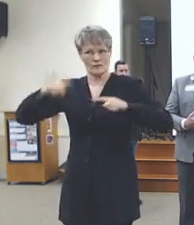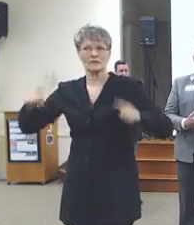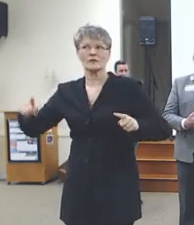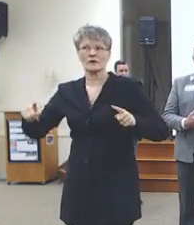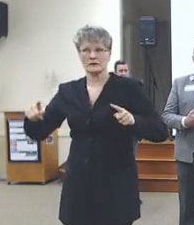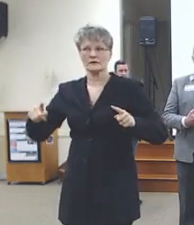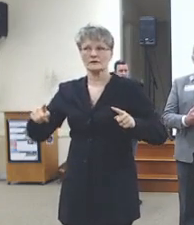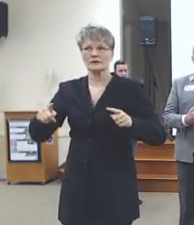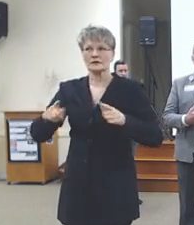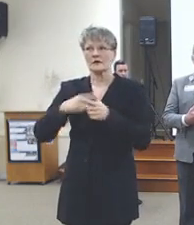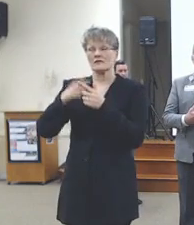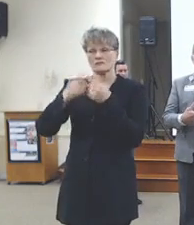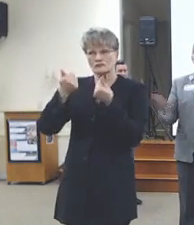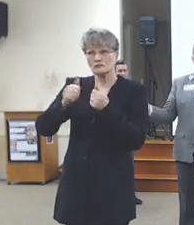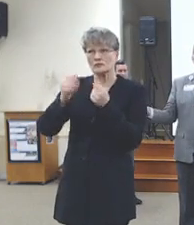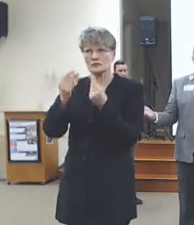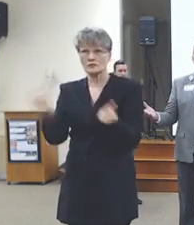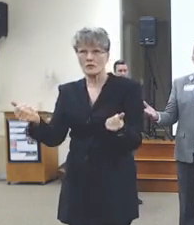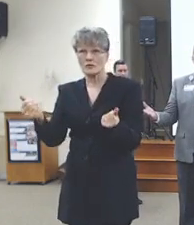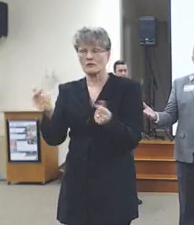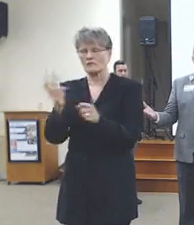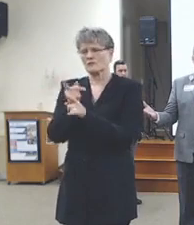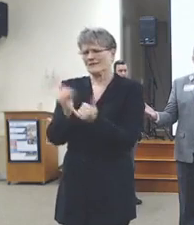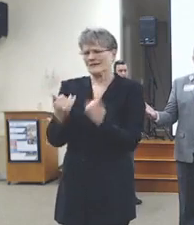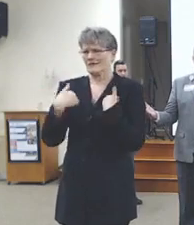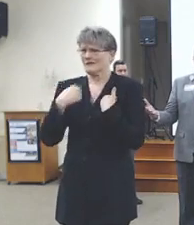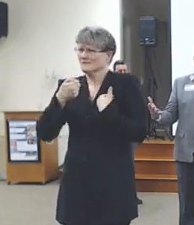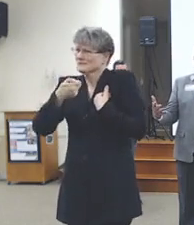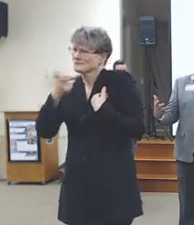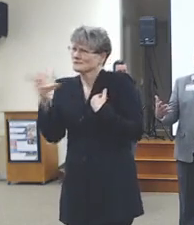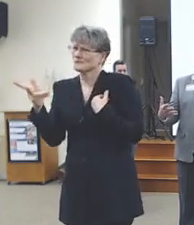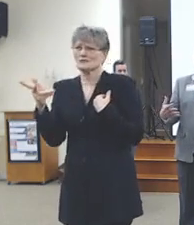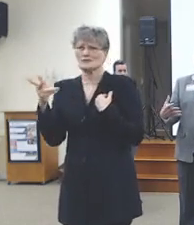here in Shasta County, clearly we see what's occurring across the nation. We